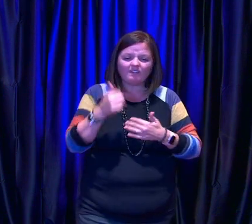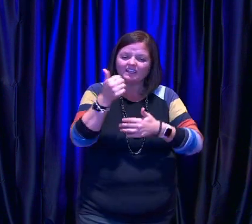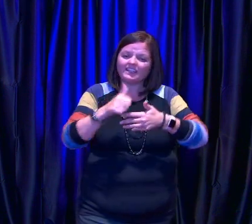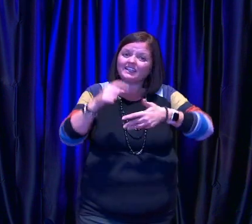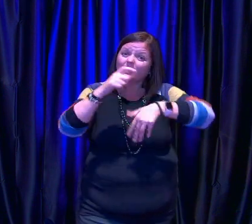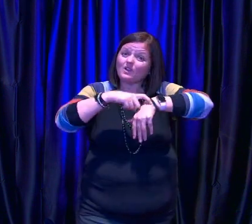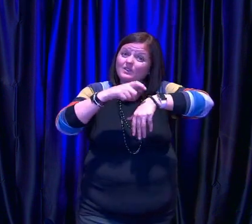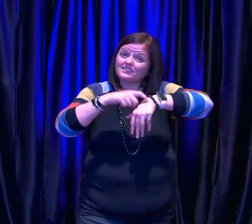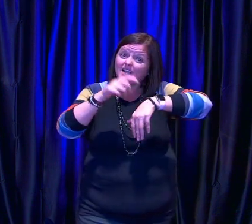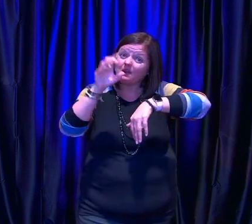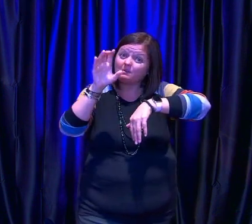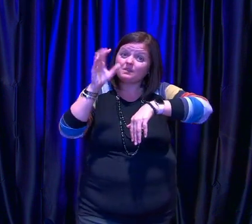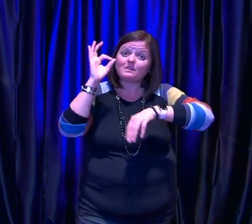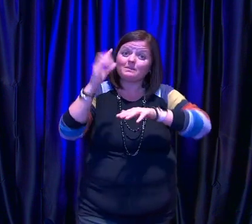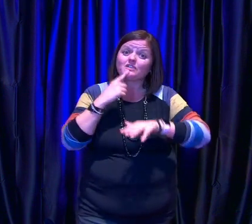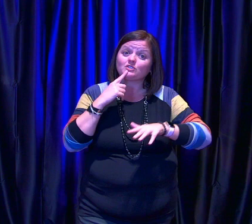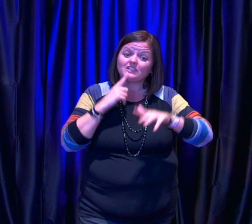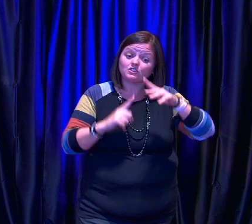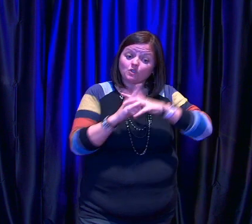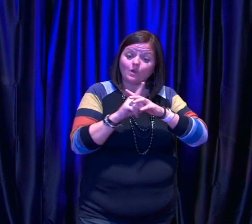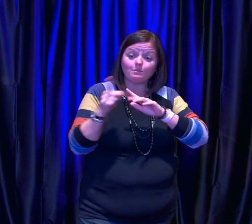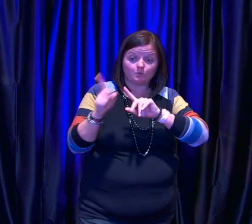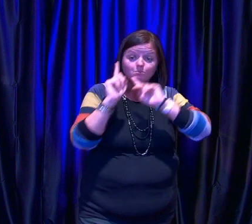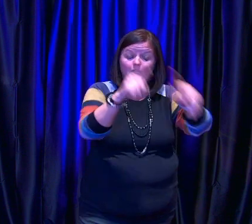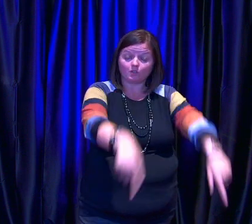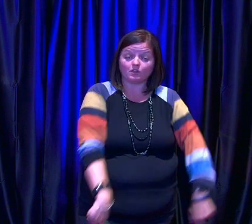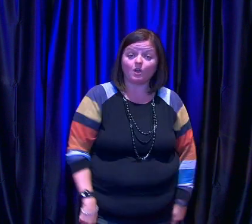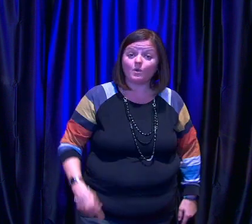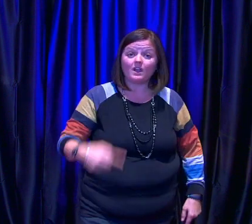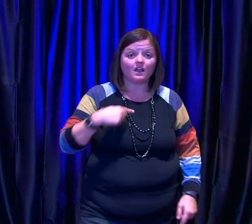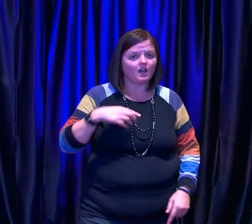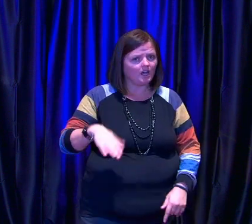the pastor says you'll be there you've got to be there and i grew up doing all